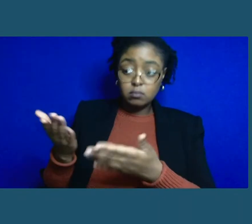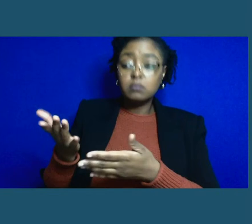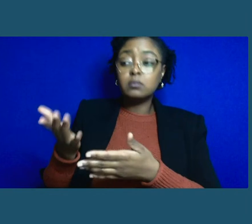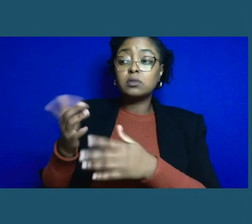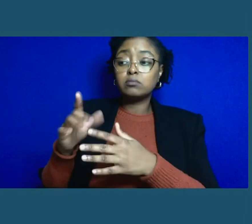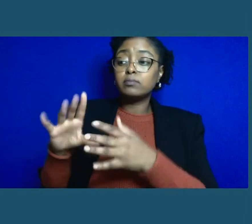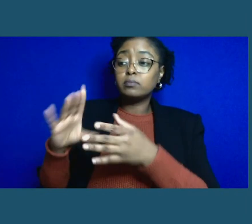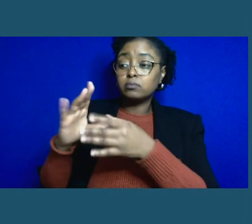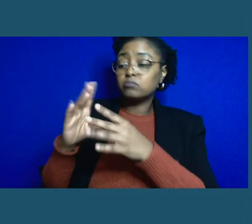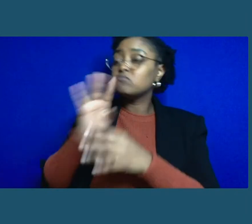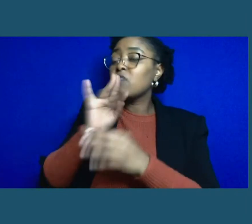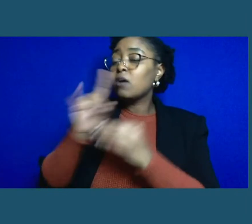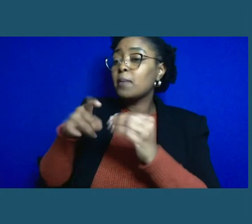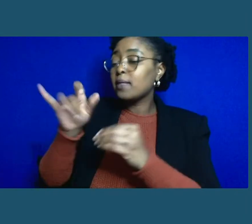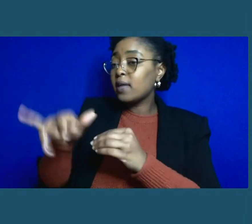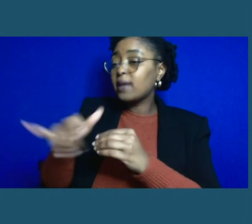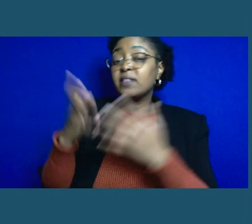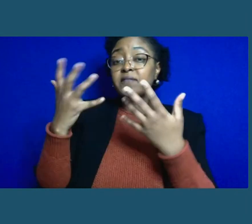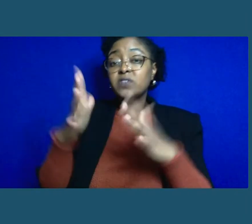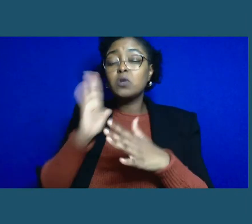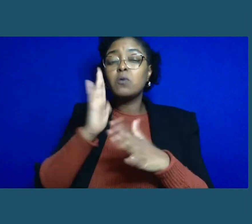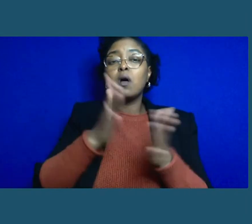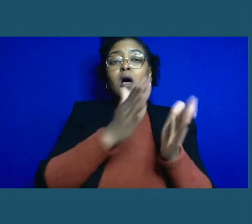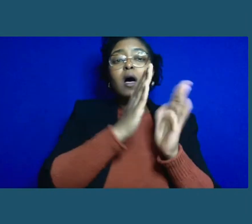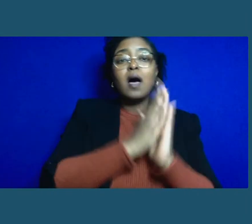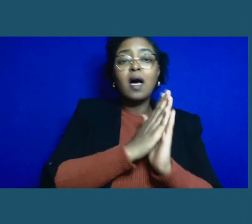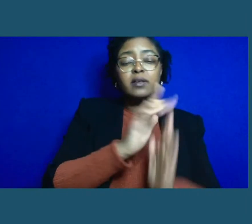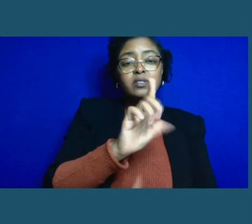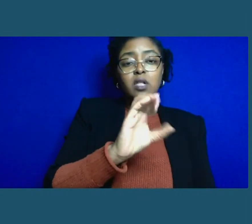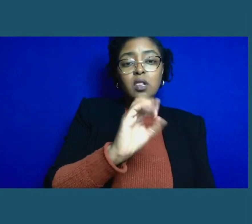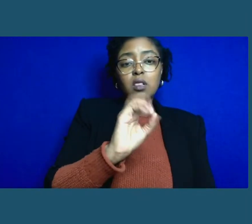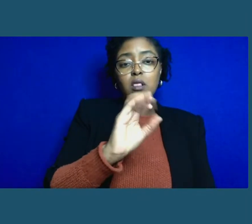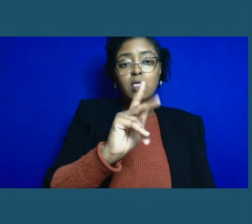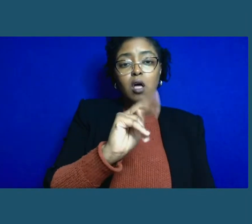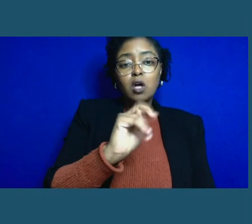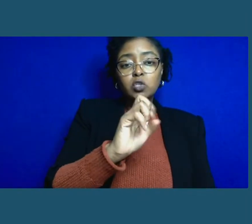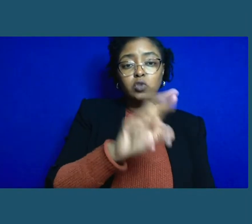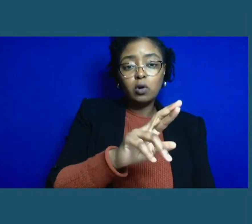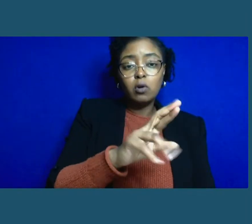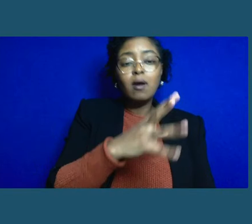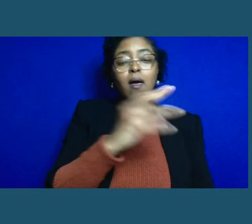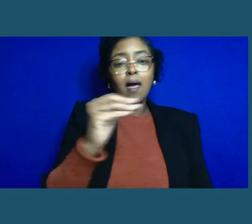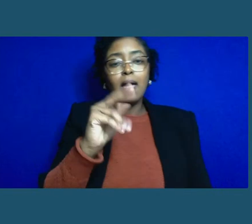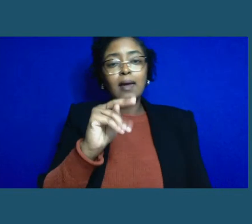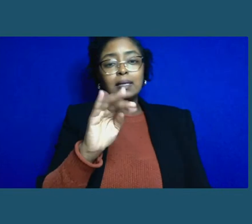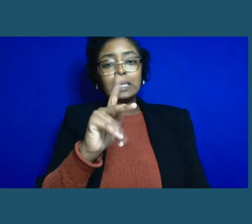safety and security peace. Now kick it over to the staff. And after that, I'm gonna ask, Um Uh